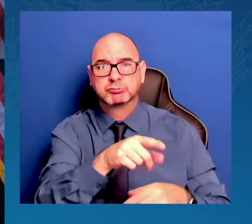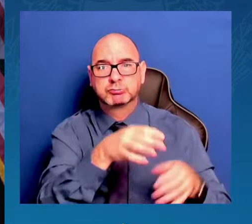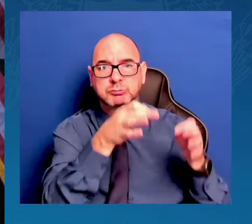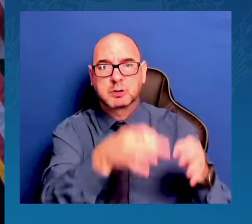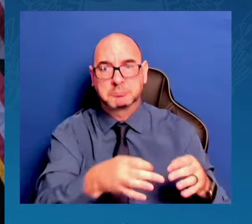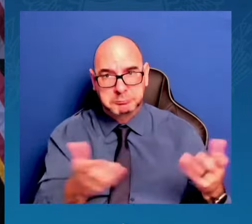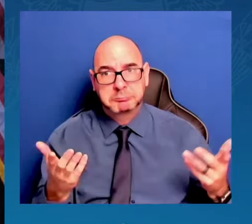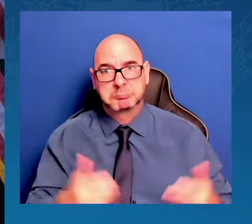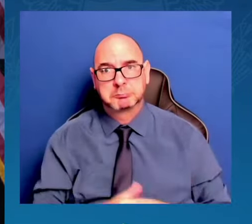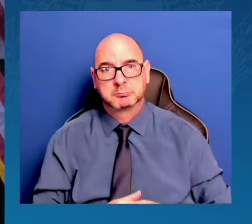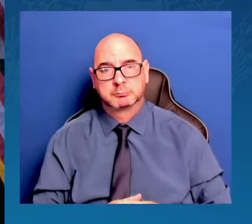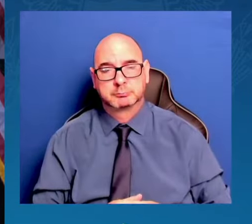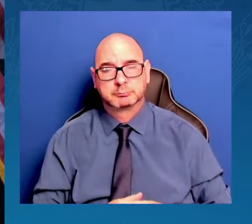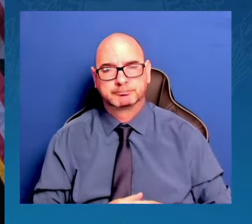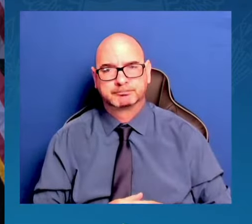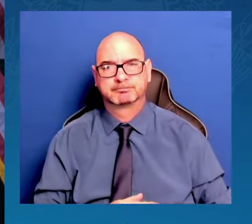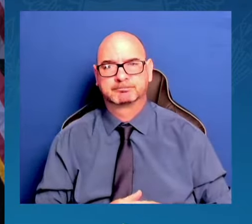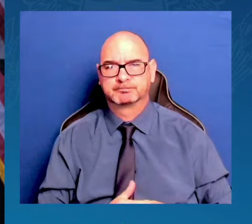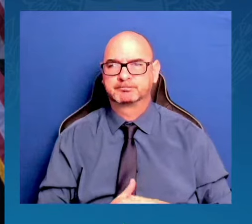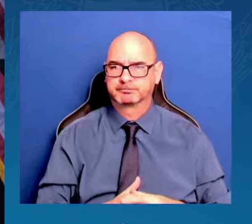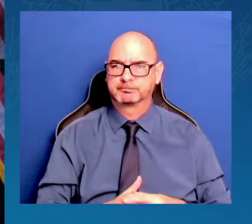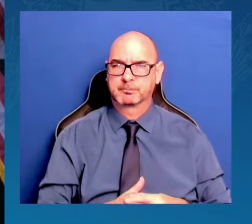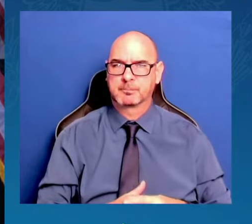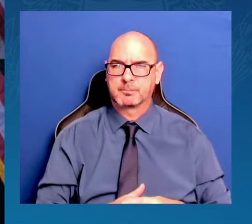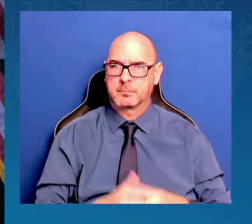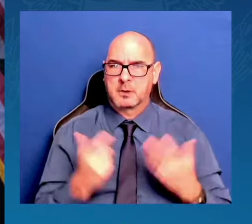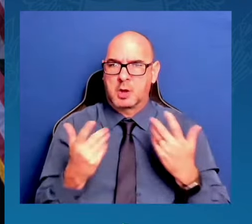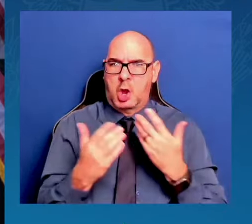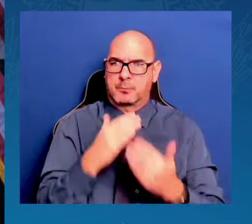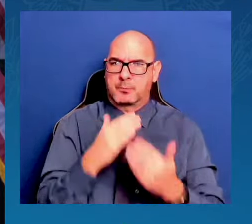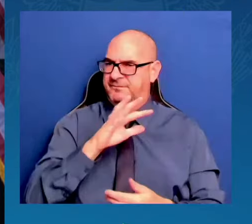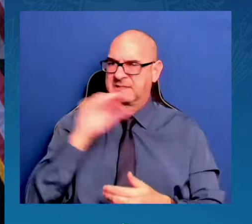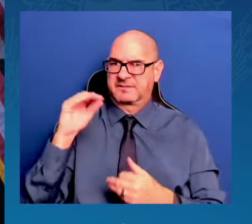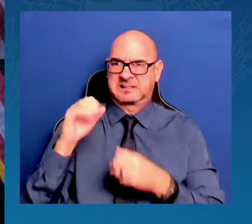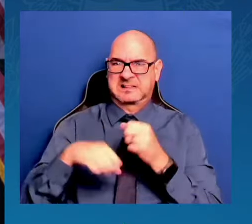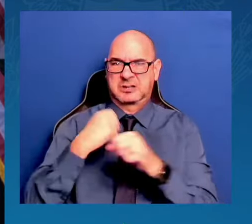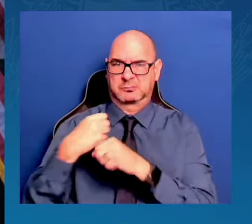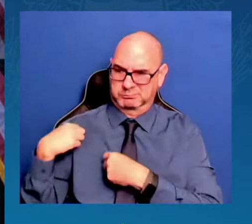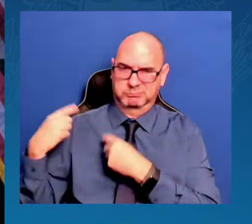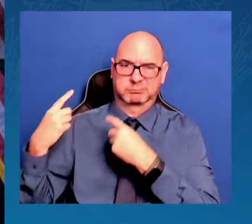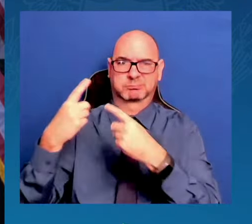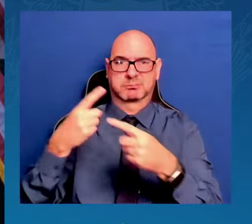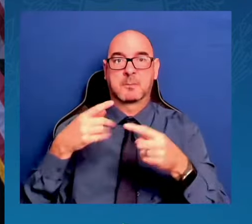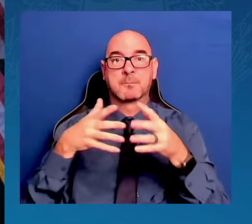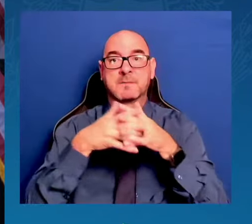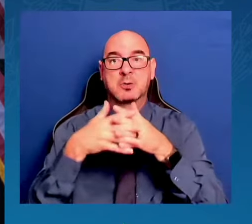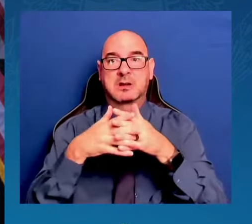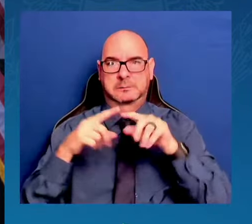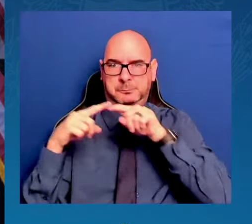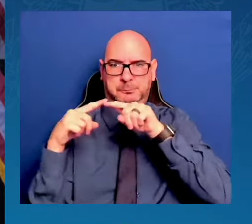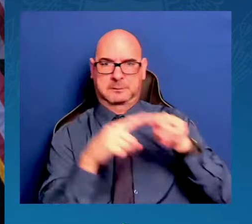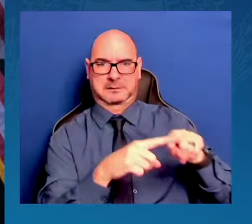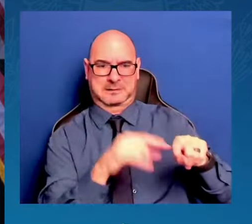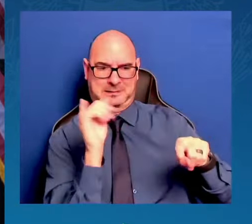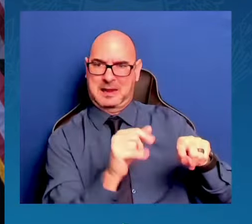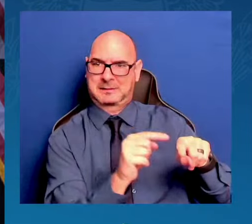For nearly 50 years, Americans relied on the rights that Roe protected.